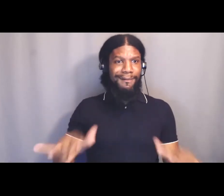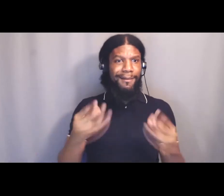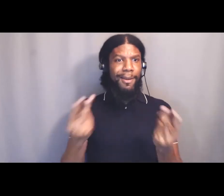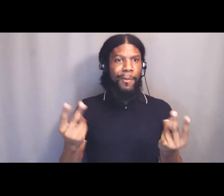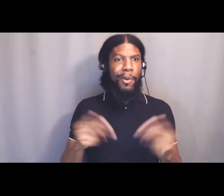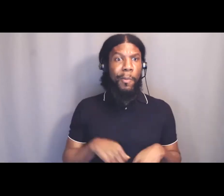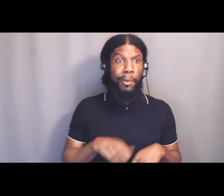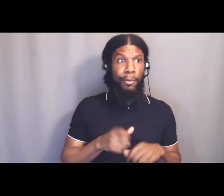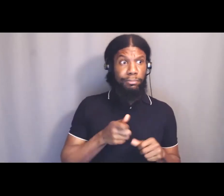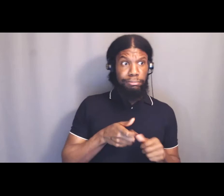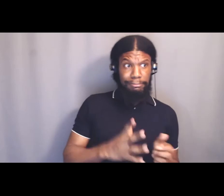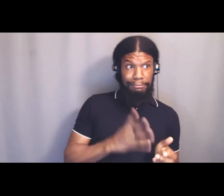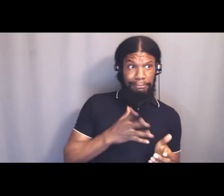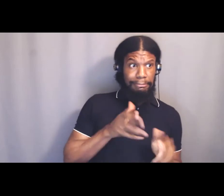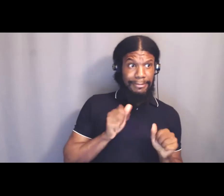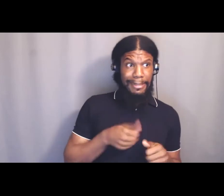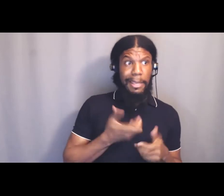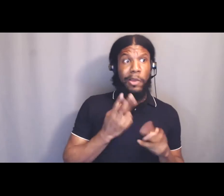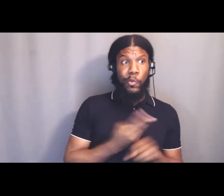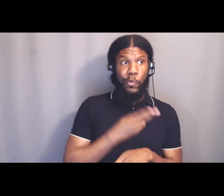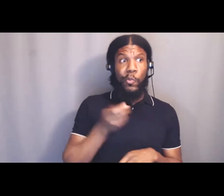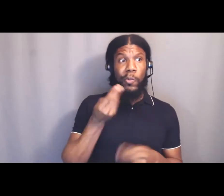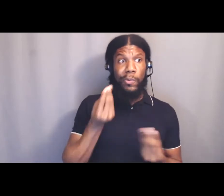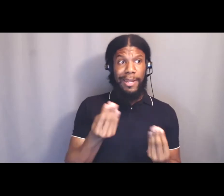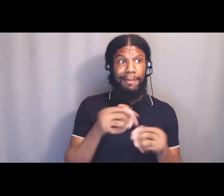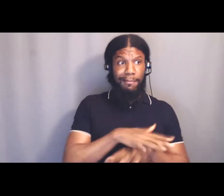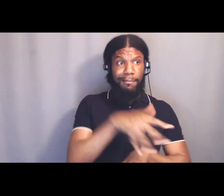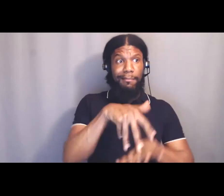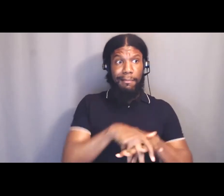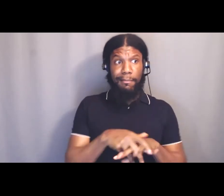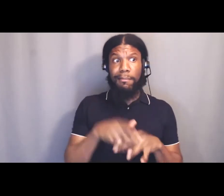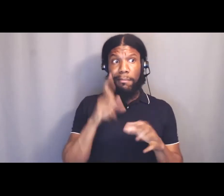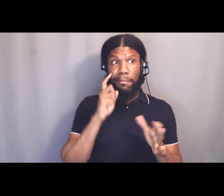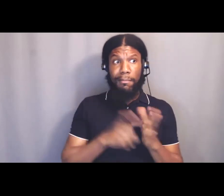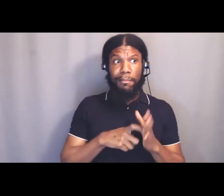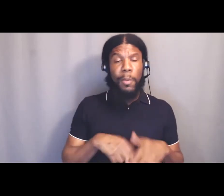with the American Indian Movement who appreciated it and also had conversations